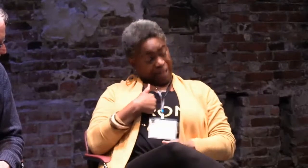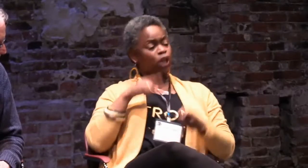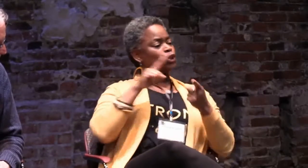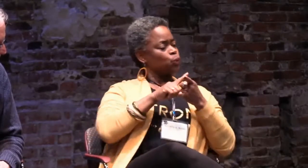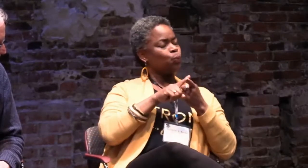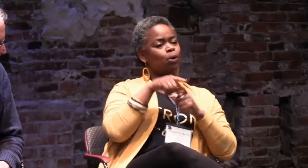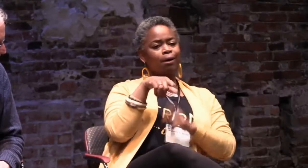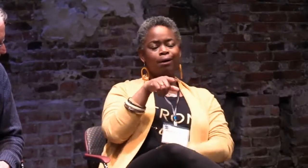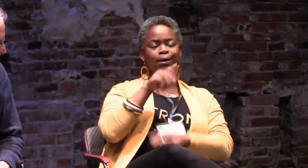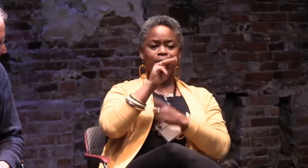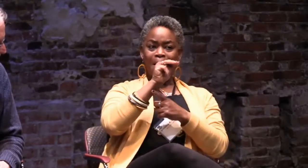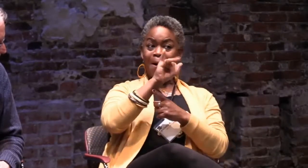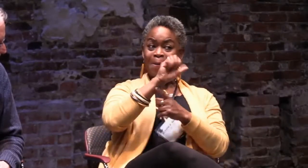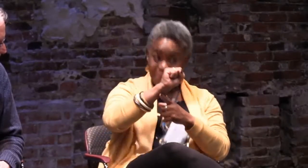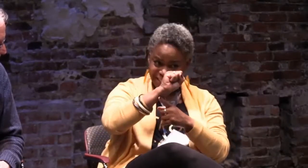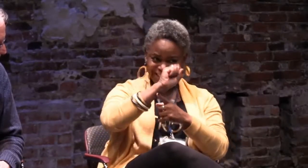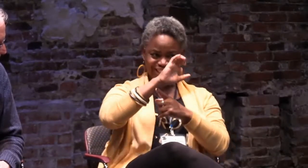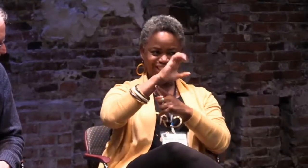upon asking my mom was always a support.